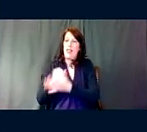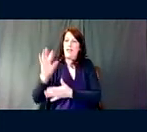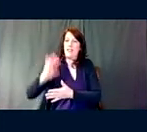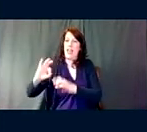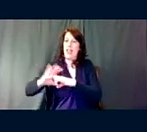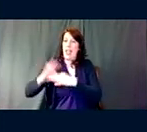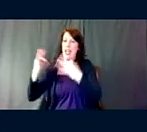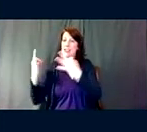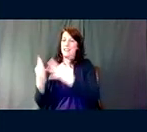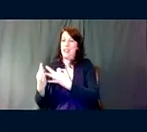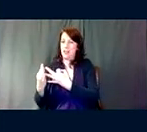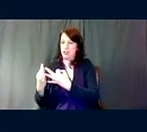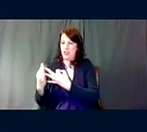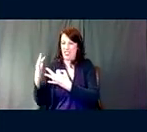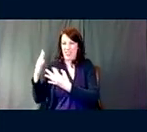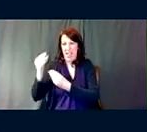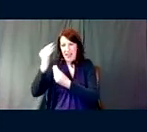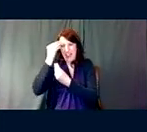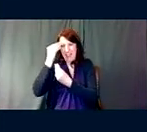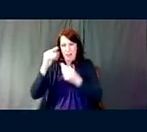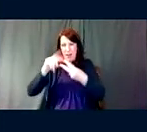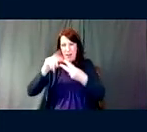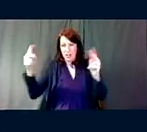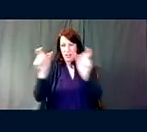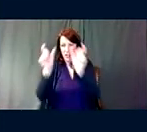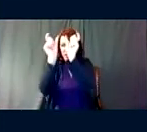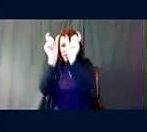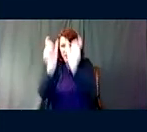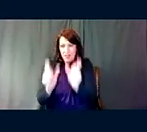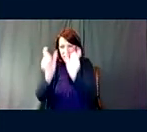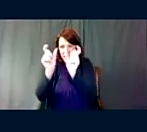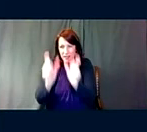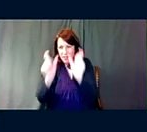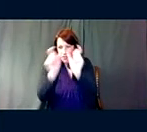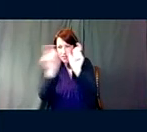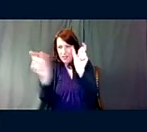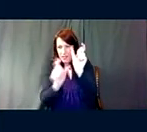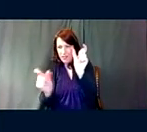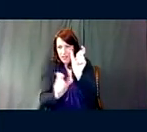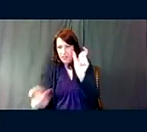ANCESTRY TO MOVE US TOWARD THIS INDIVIDUALIZED MEDICINE OR PRECISION MEDICINE.